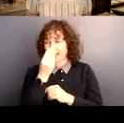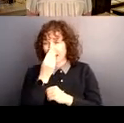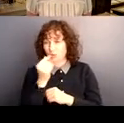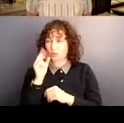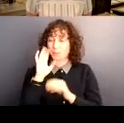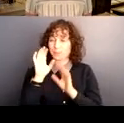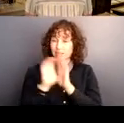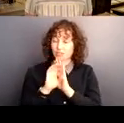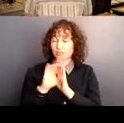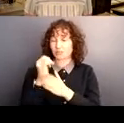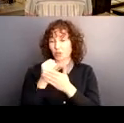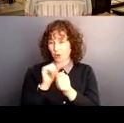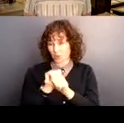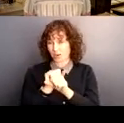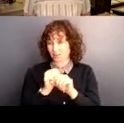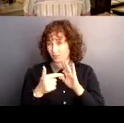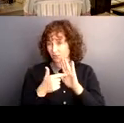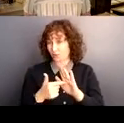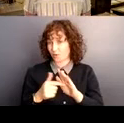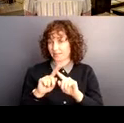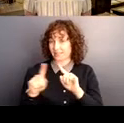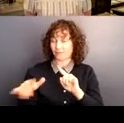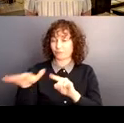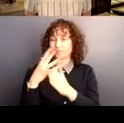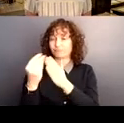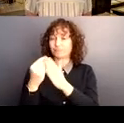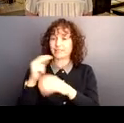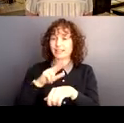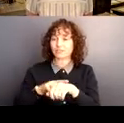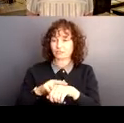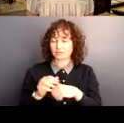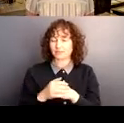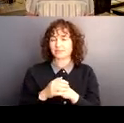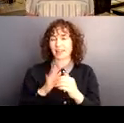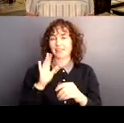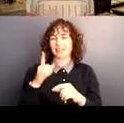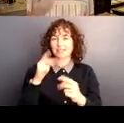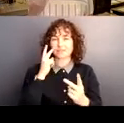and artwork conveying nature scenes. These visuals, along with listening to sounds